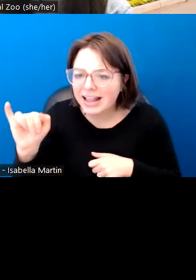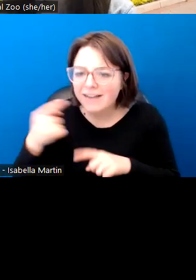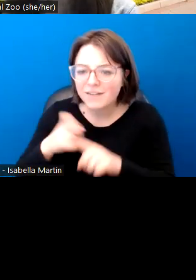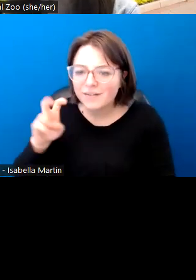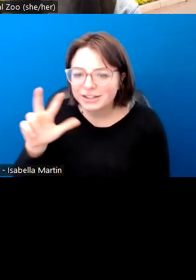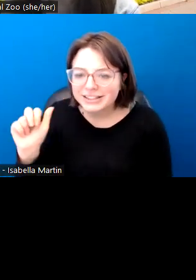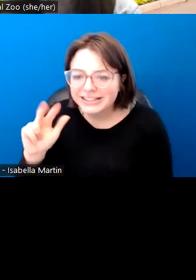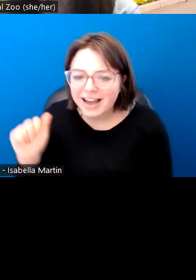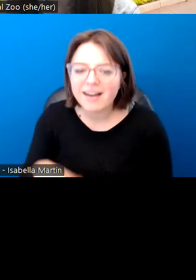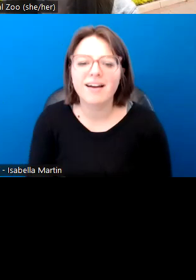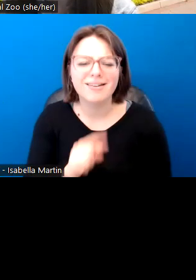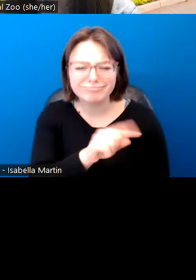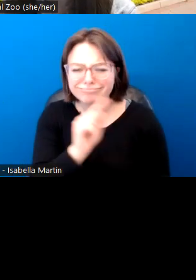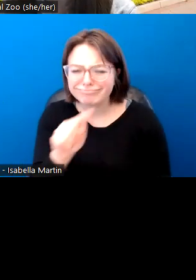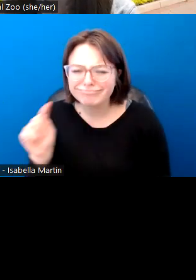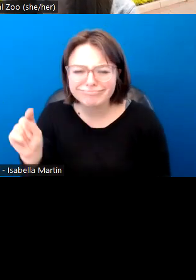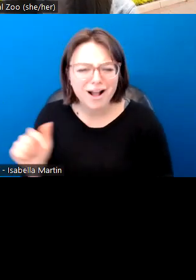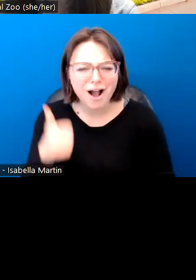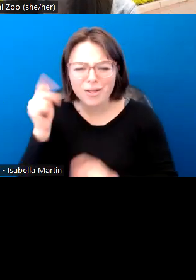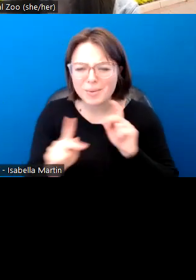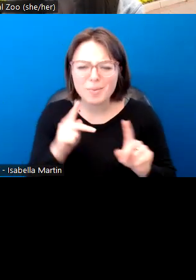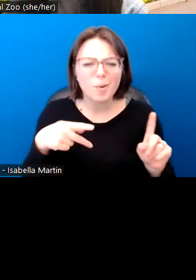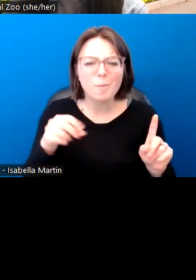other folks from Portland, Oregon, Noah and Ivy from Missouri.